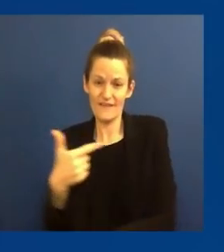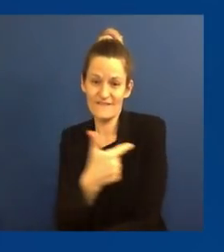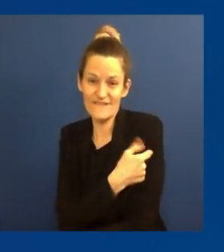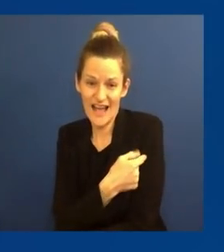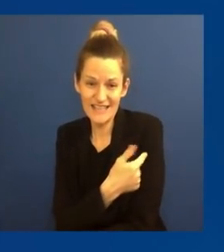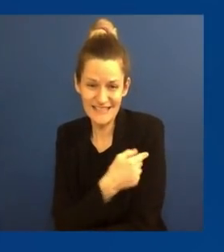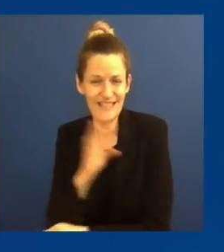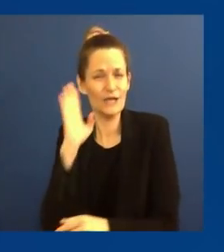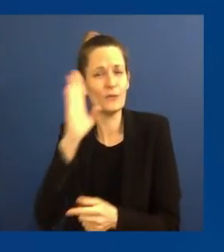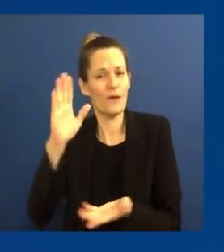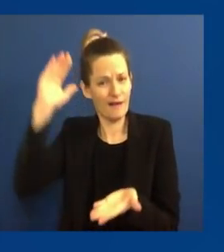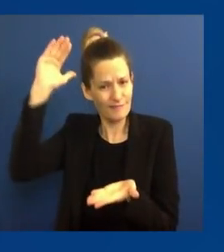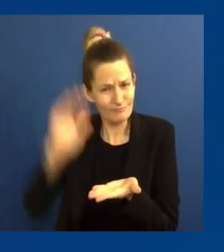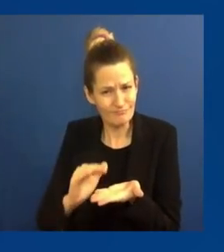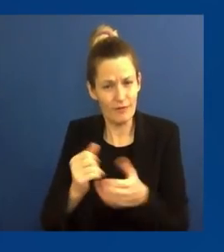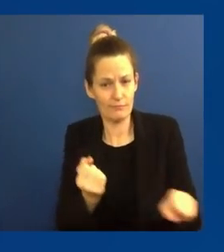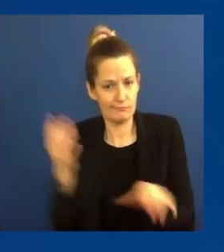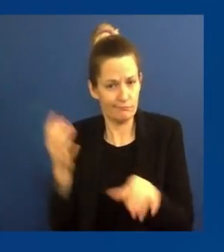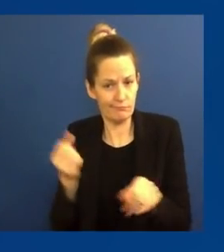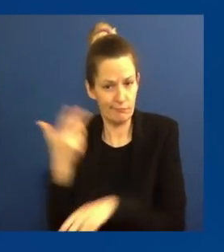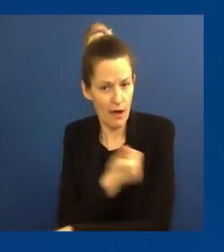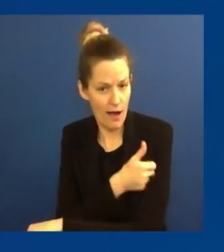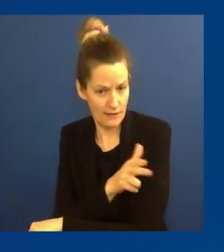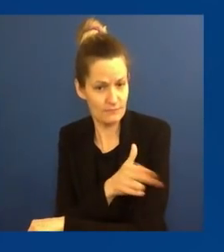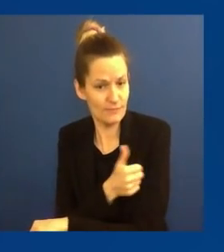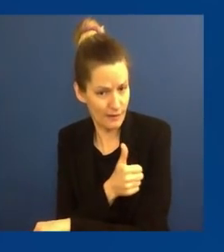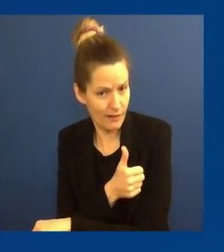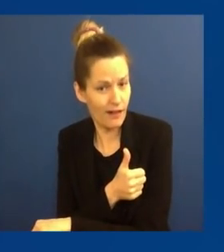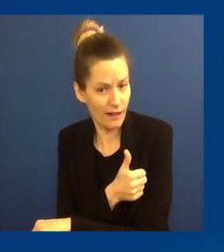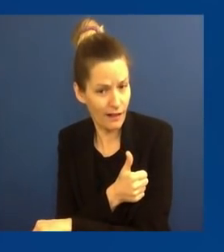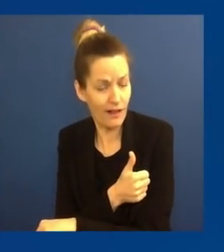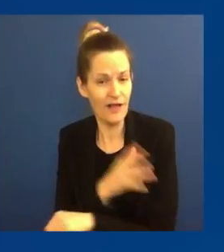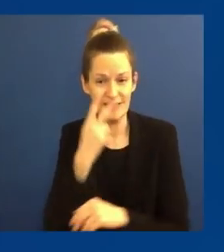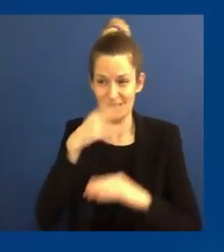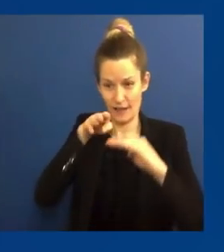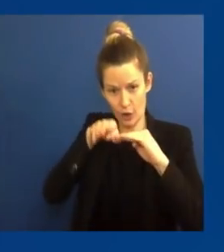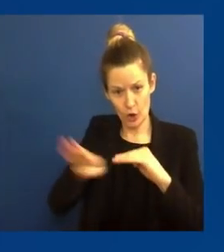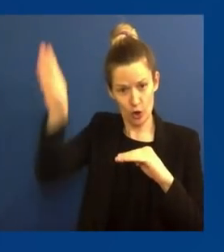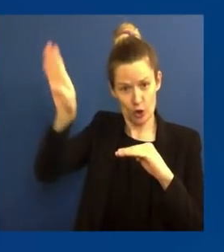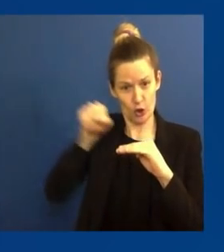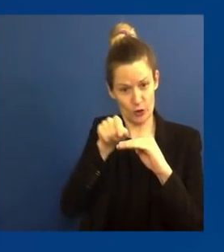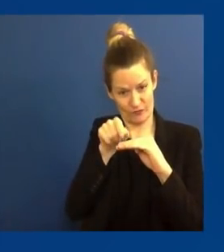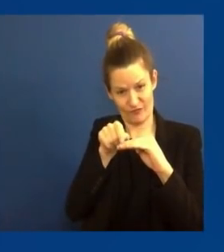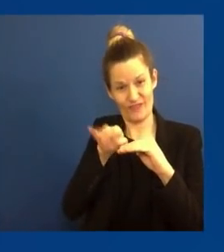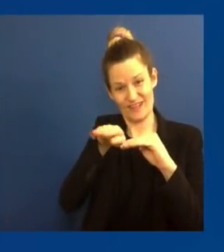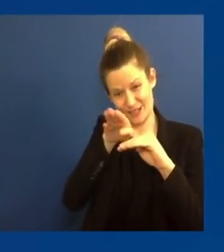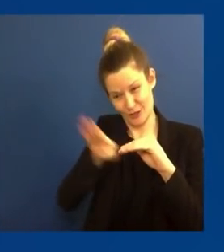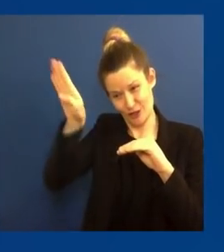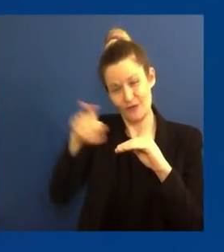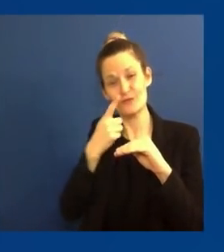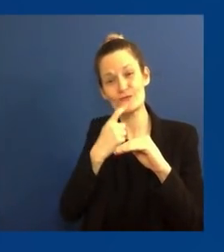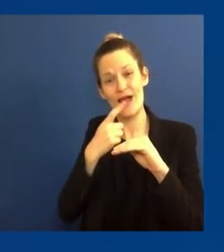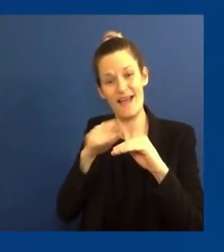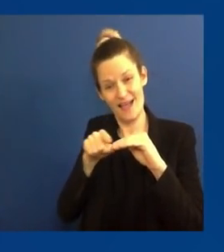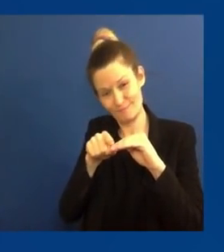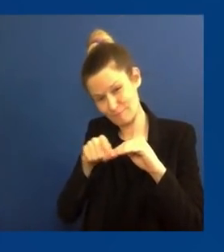and against hospitalizations with the Omicron variant -- again, the red line. Similar as to seen with emergency department visits